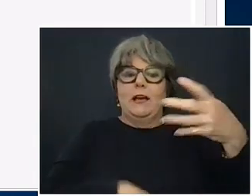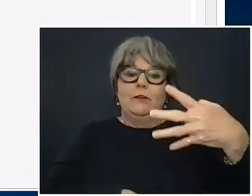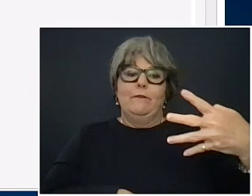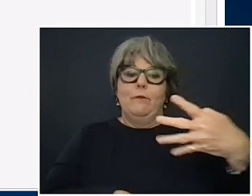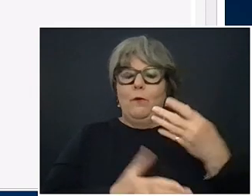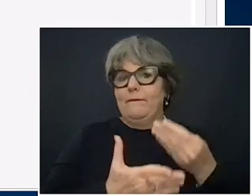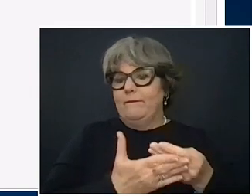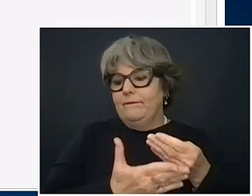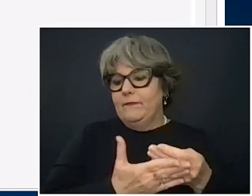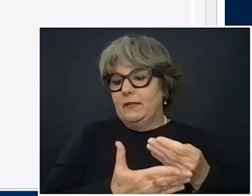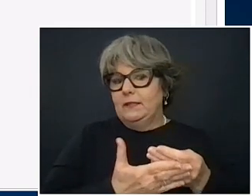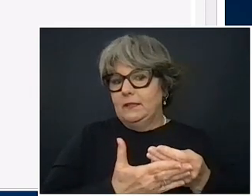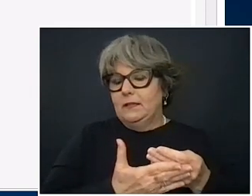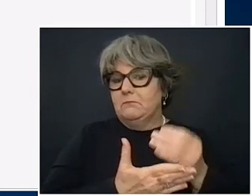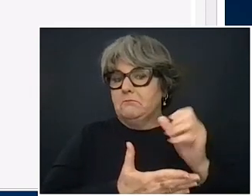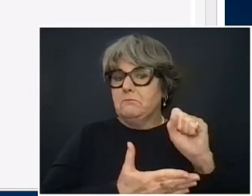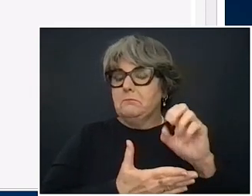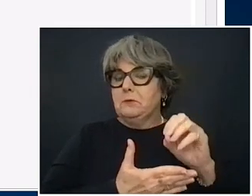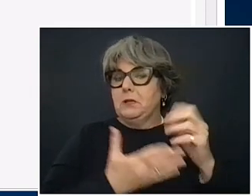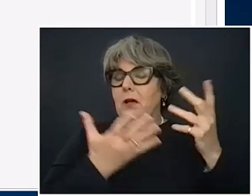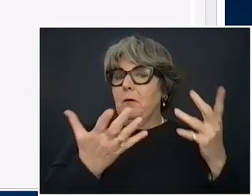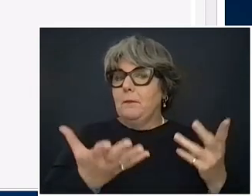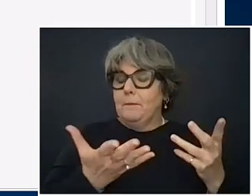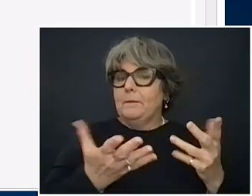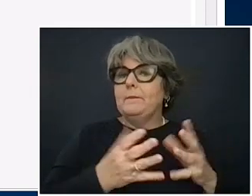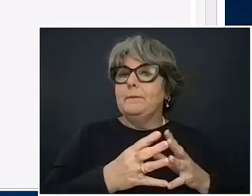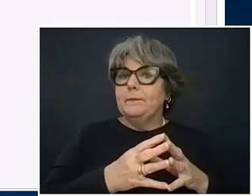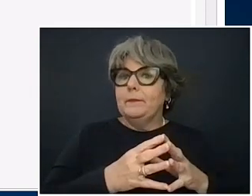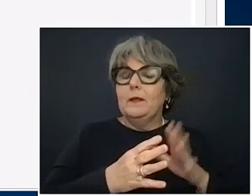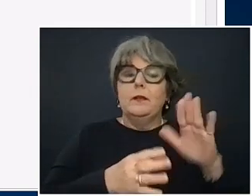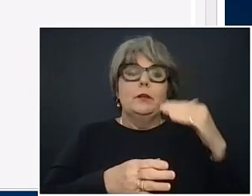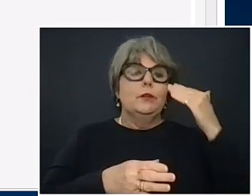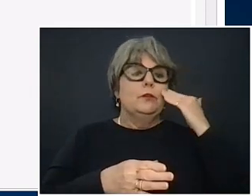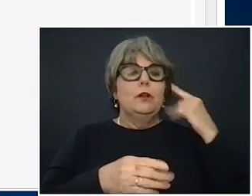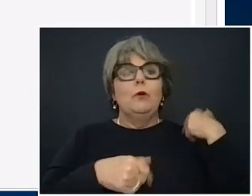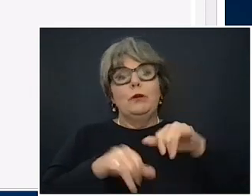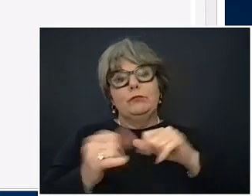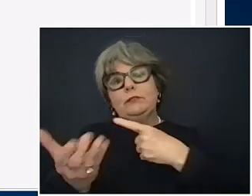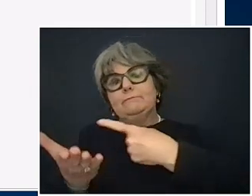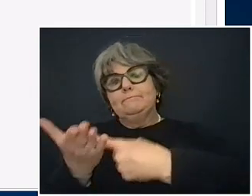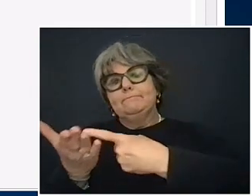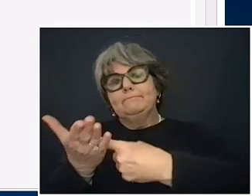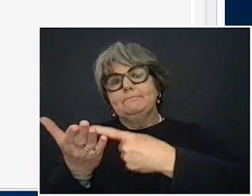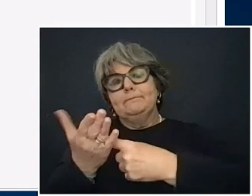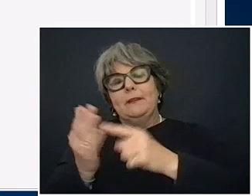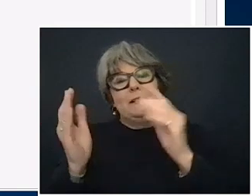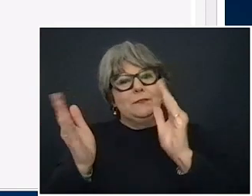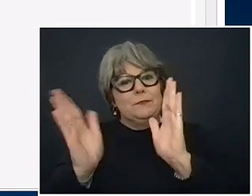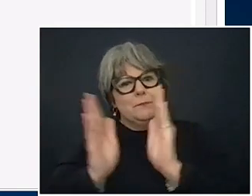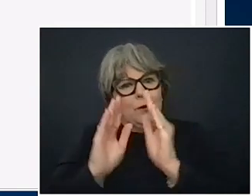So, you know, like I said, we're still talking about a very small number of nursing regulatory boards here.